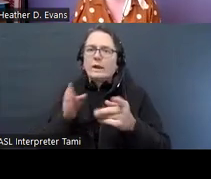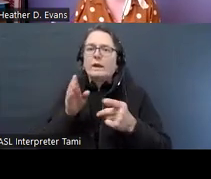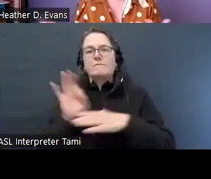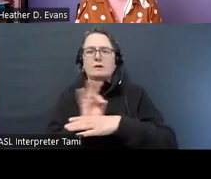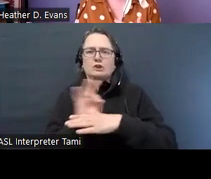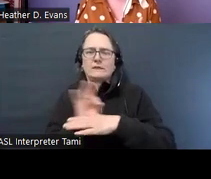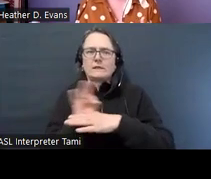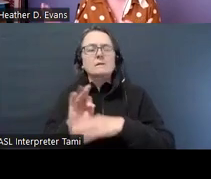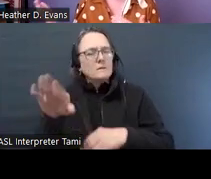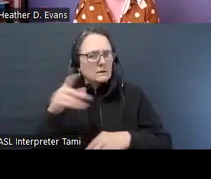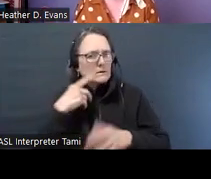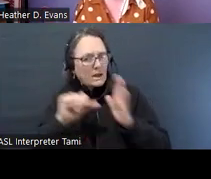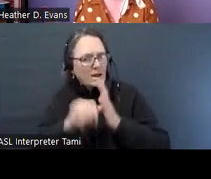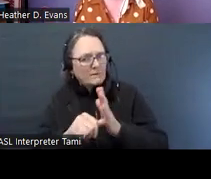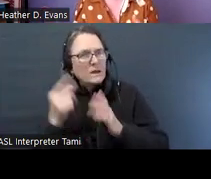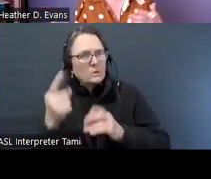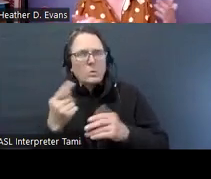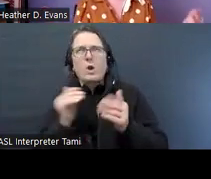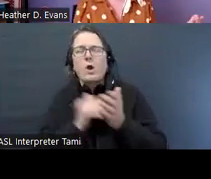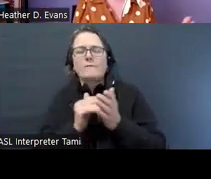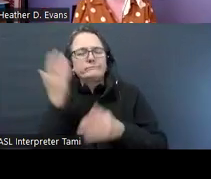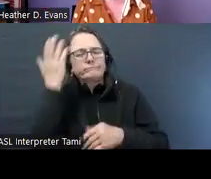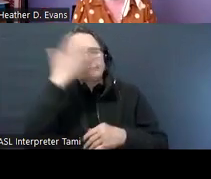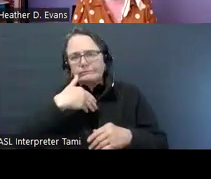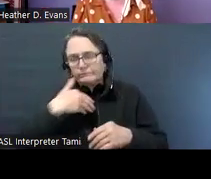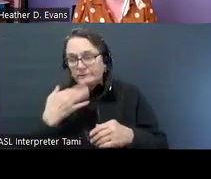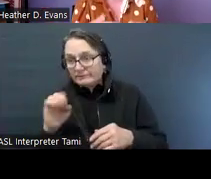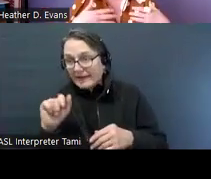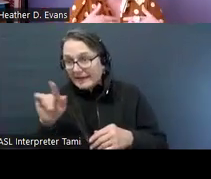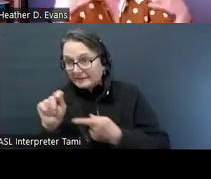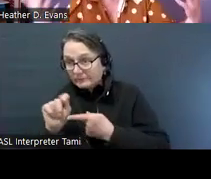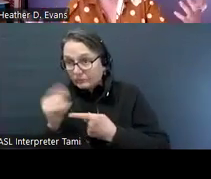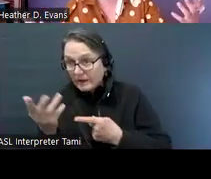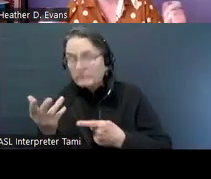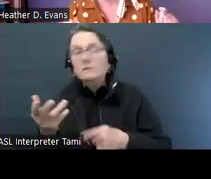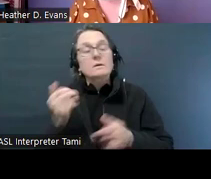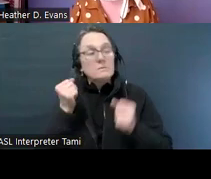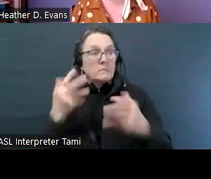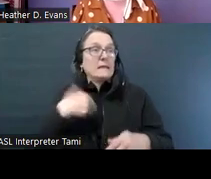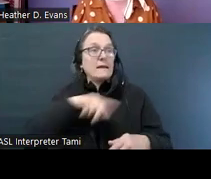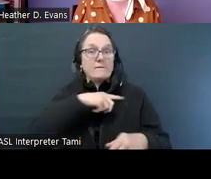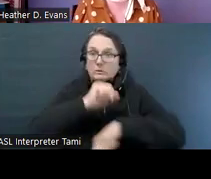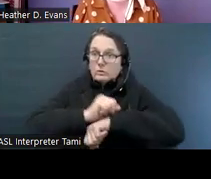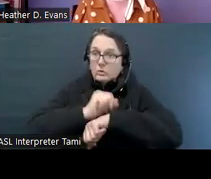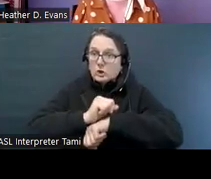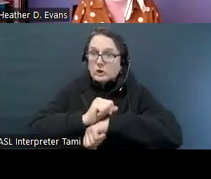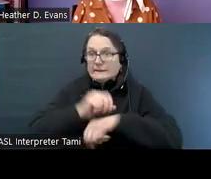that many of us who work in research or in healthcare professions are also patients with disabilities.